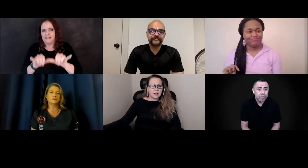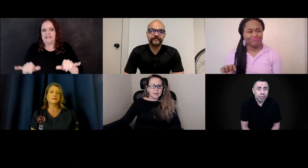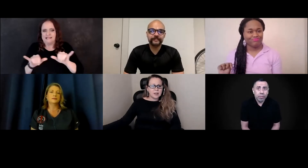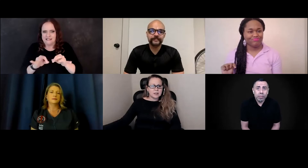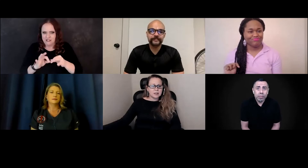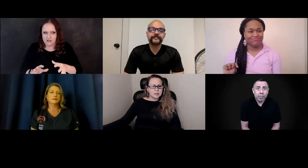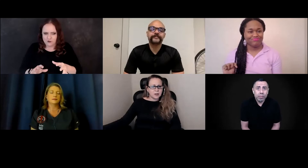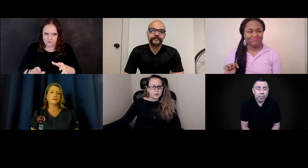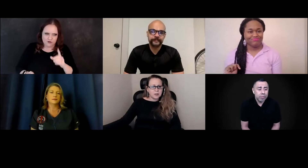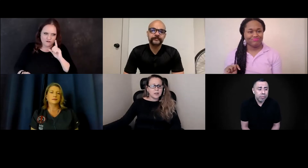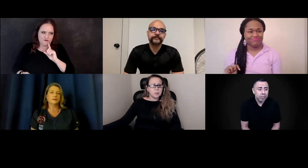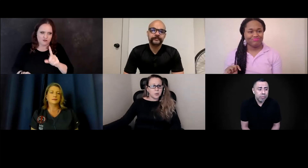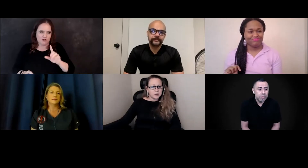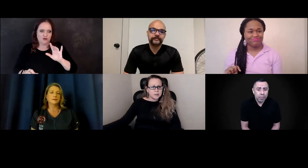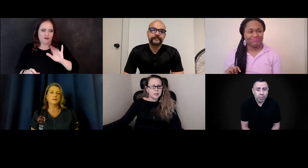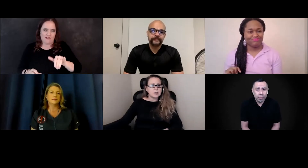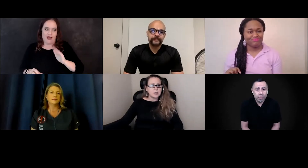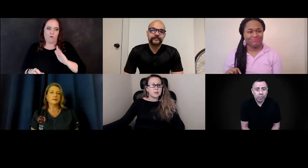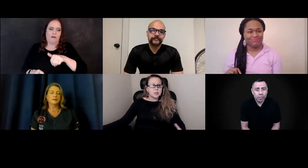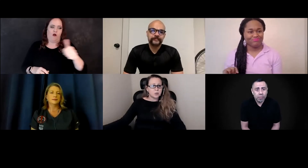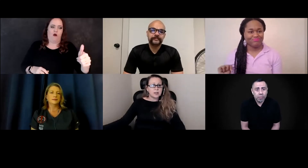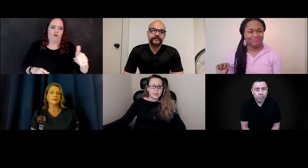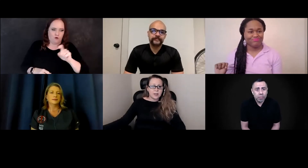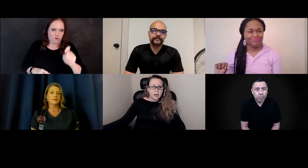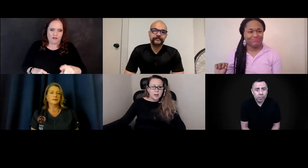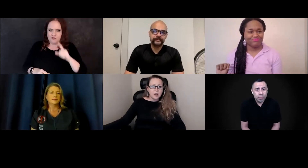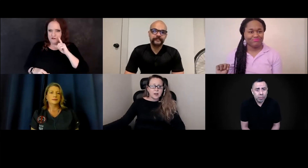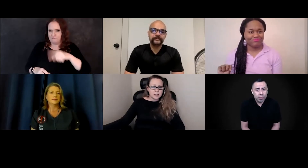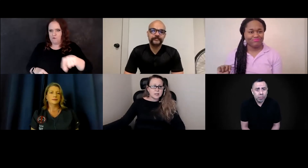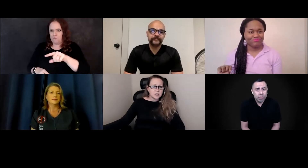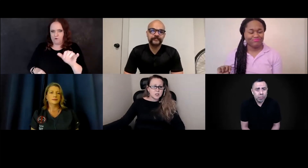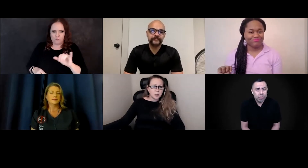I think it's definitely important to continue to relay that, consistent interpreters are